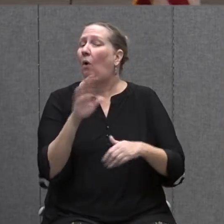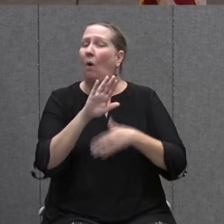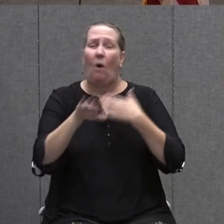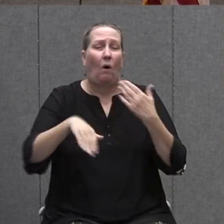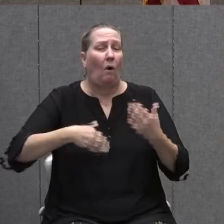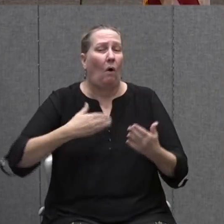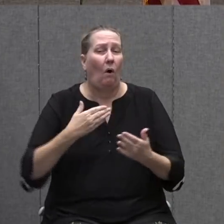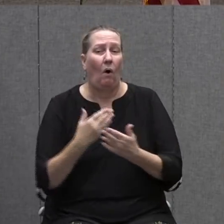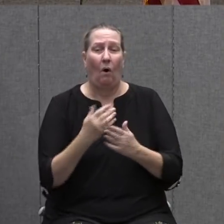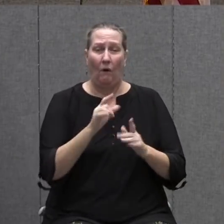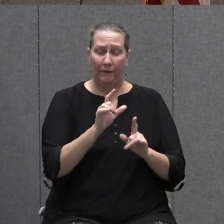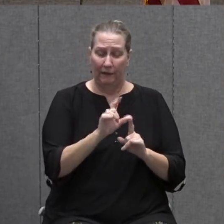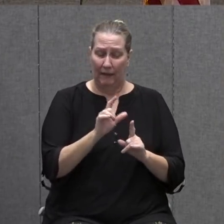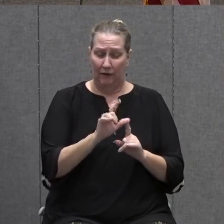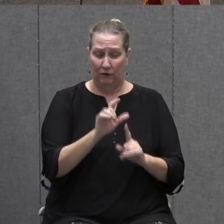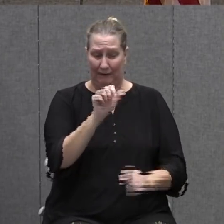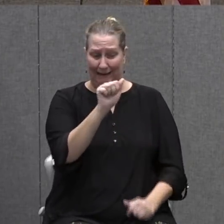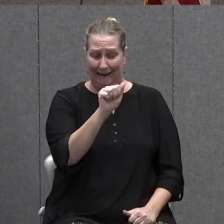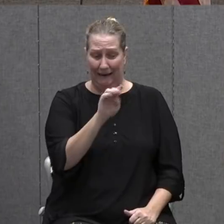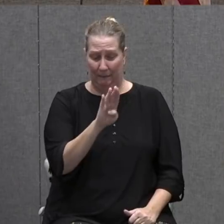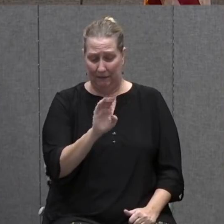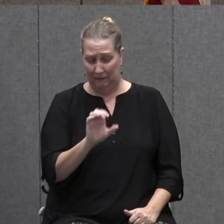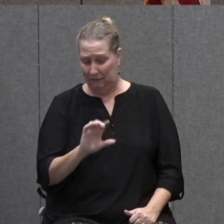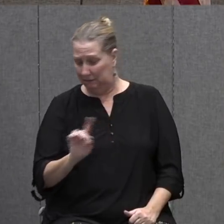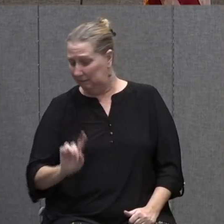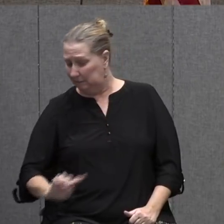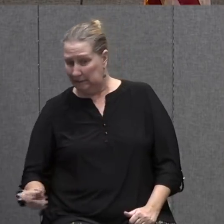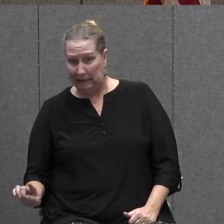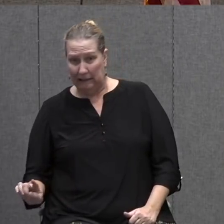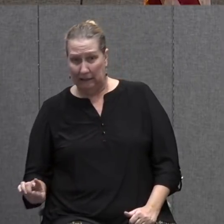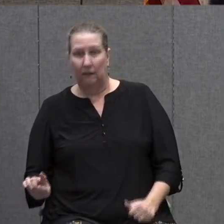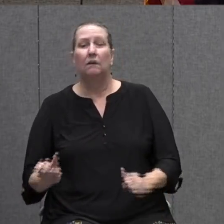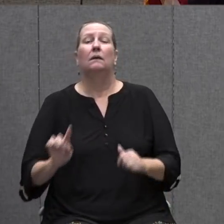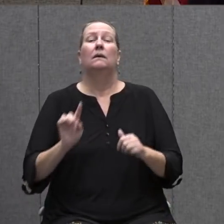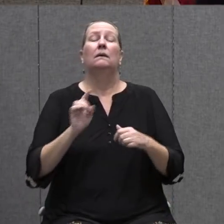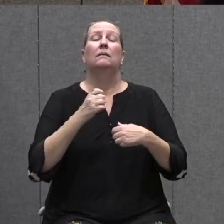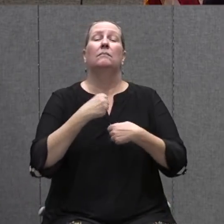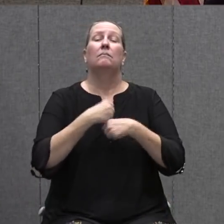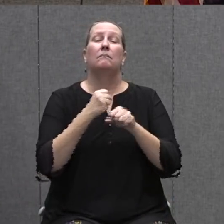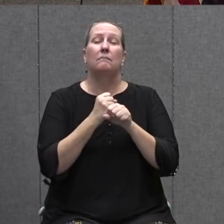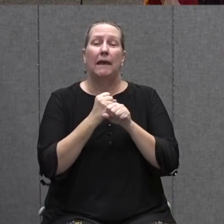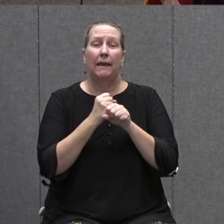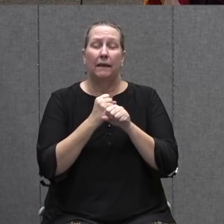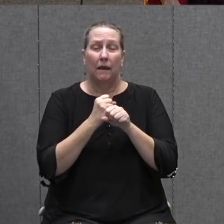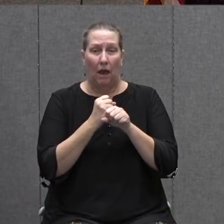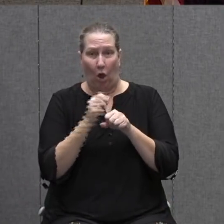and then create a code to represent it a different way. Here's an example.